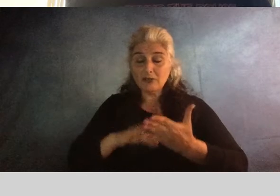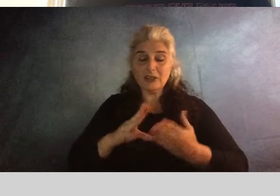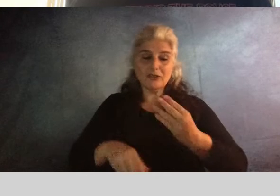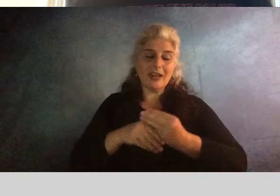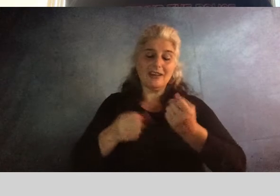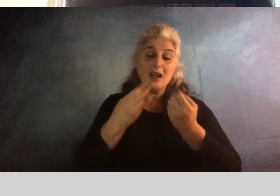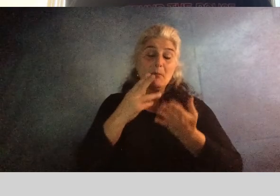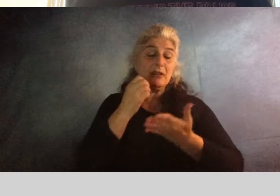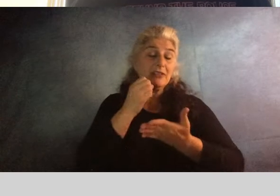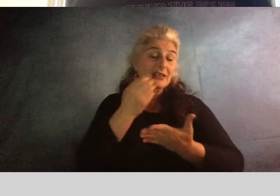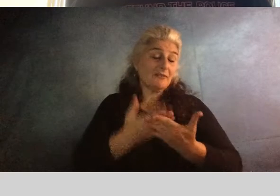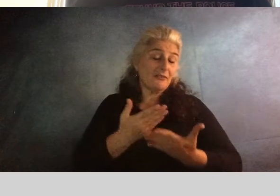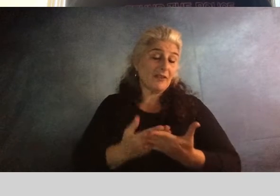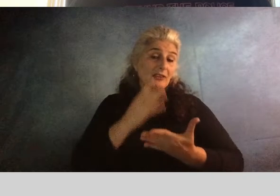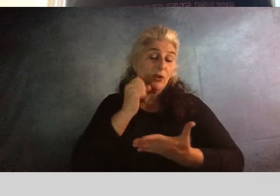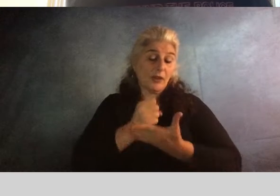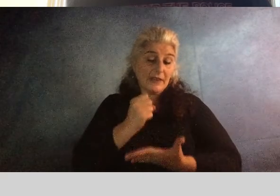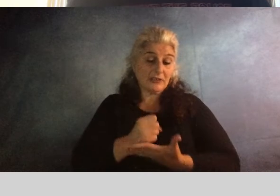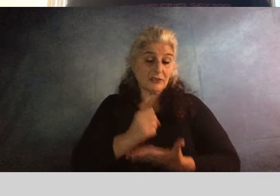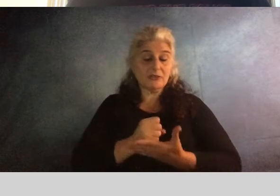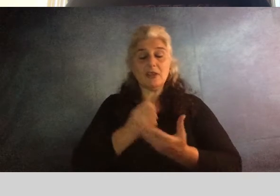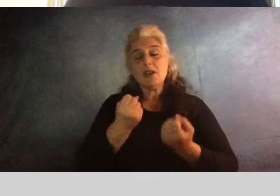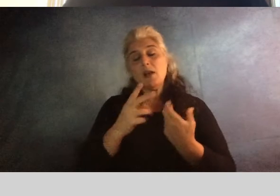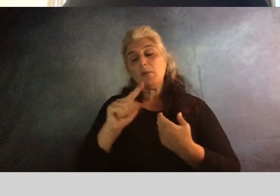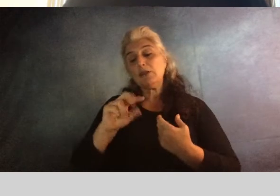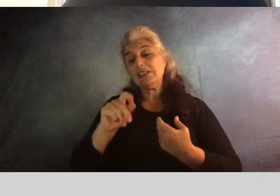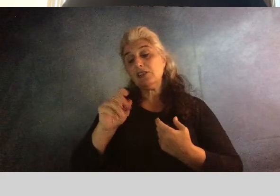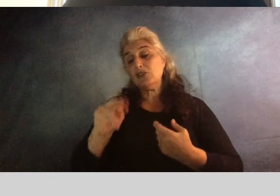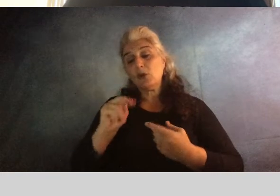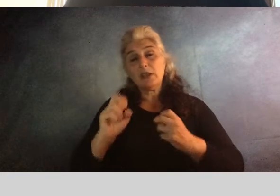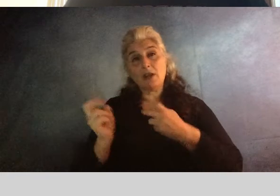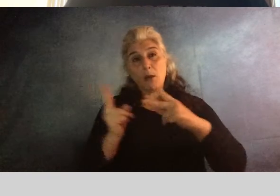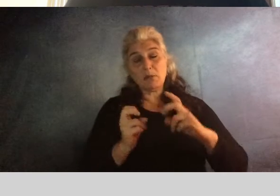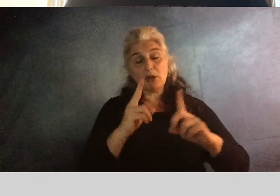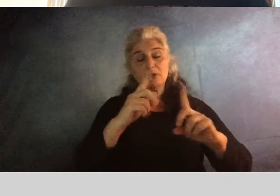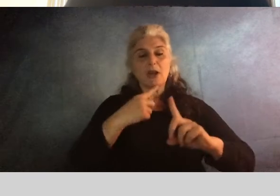audit logging, API token uploads, internationalization and localization to PyPI.